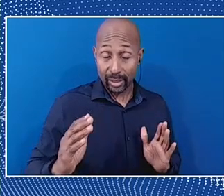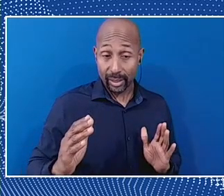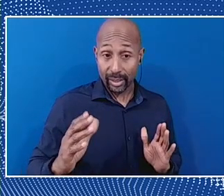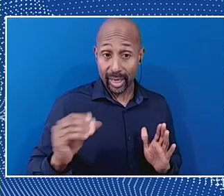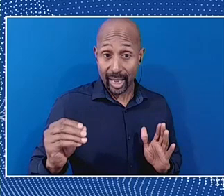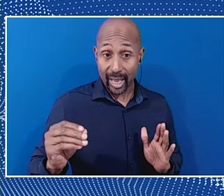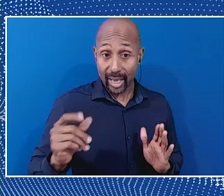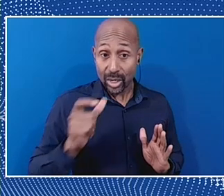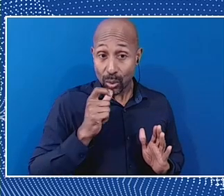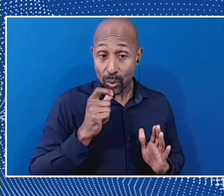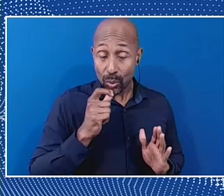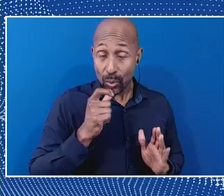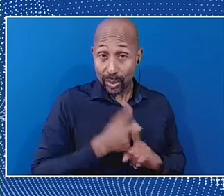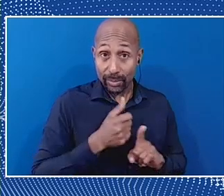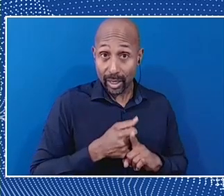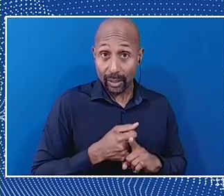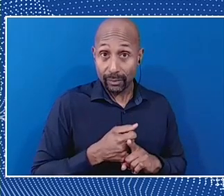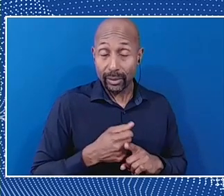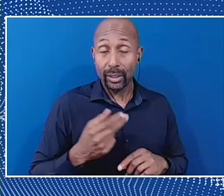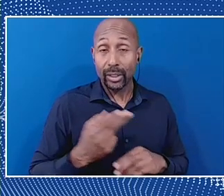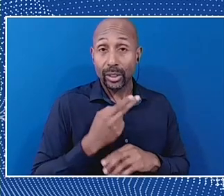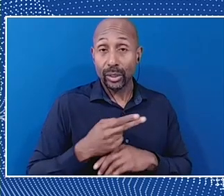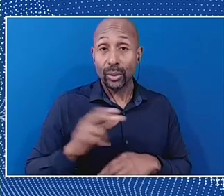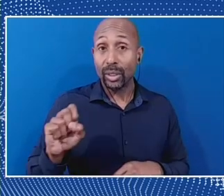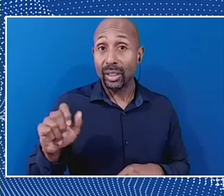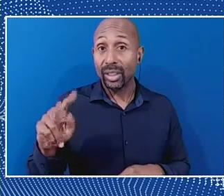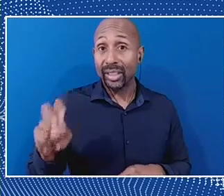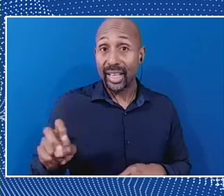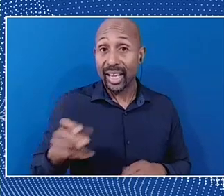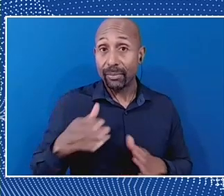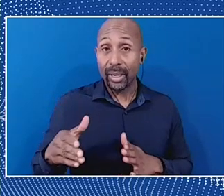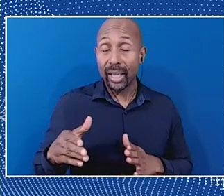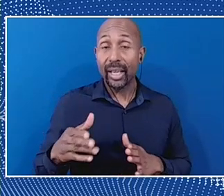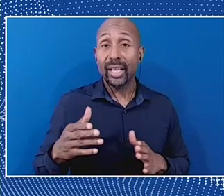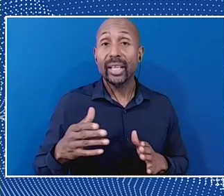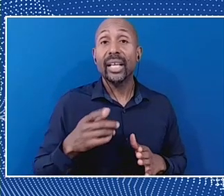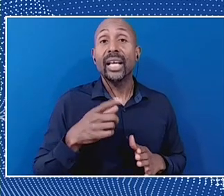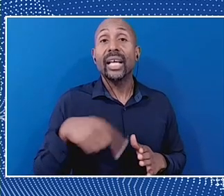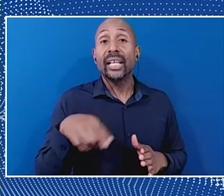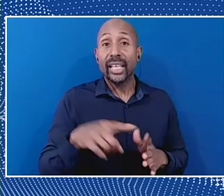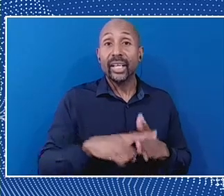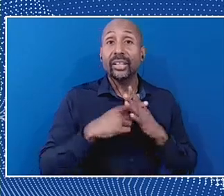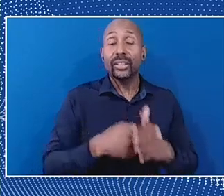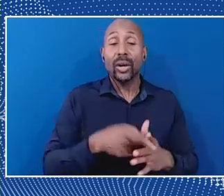SAVE plan are starting to see balances canceled after ten years.